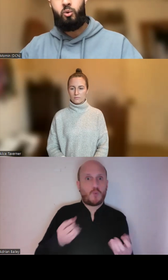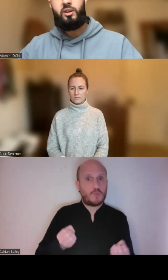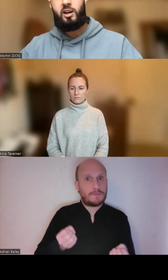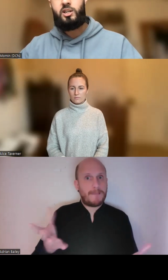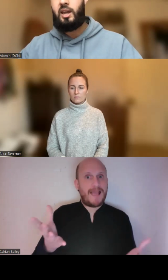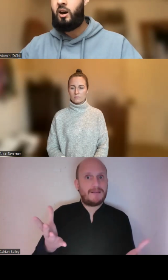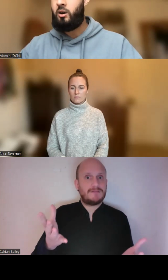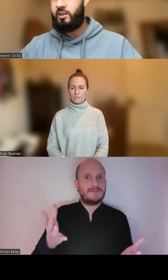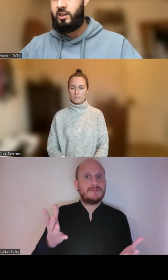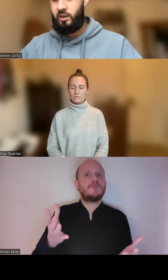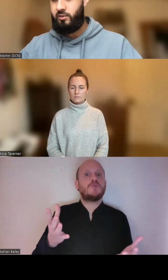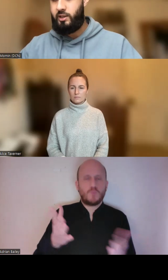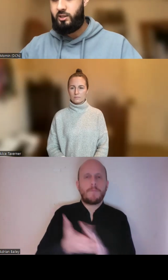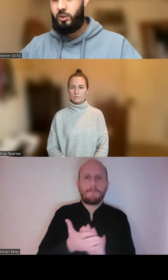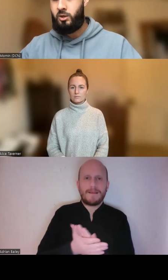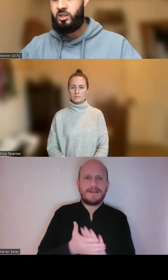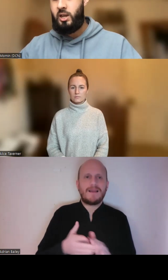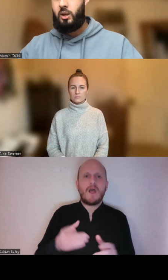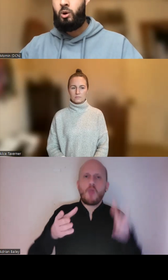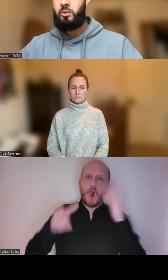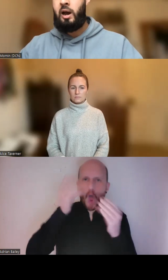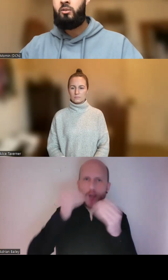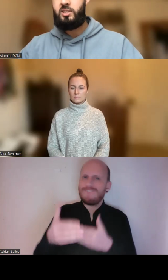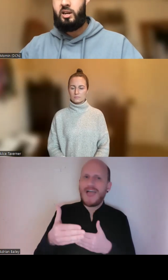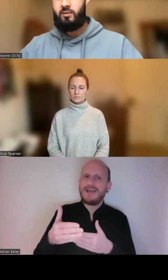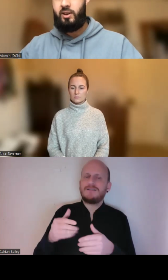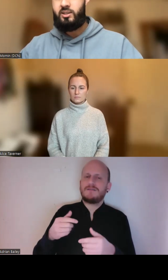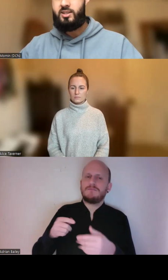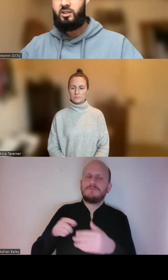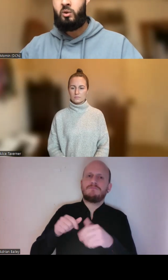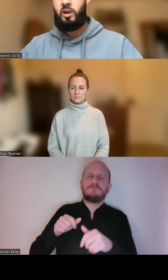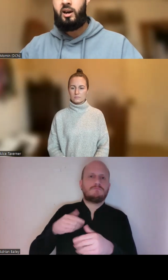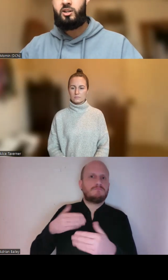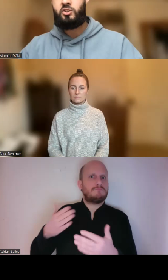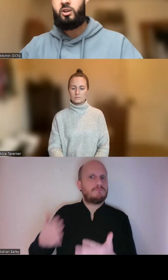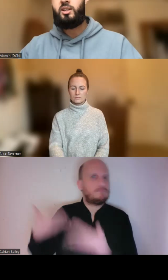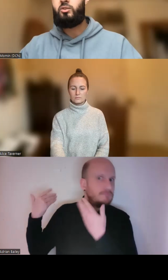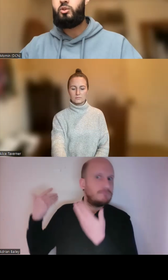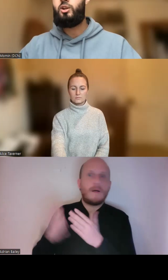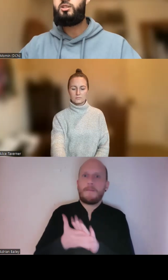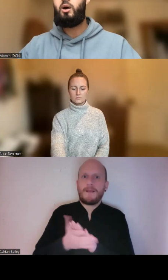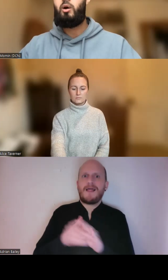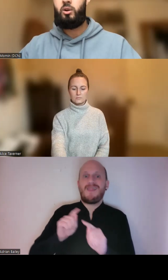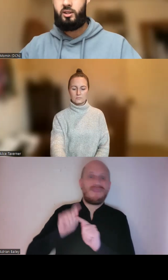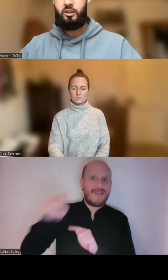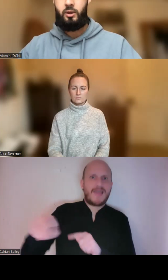with to actually get out of these learning phases because once we're out of these learning phases, that's when we'll actually start seeing the results that we're wanting to.